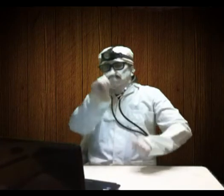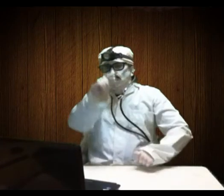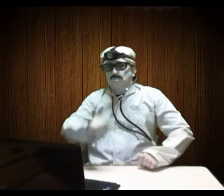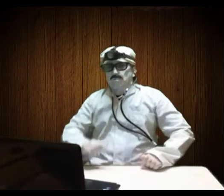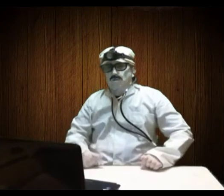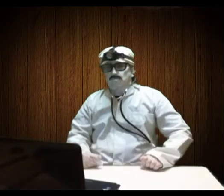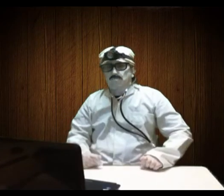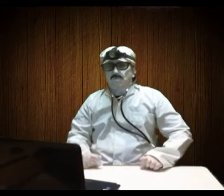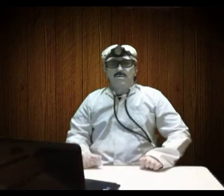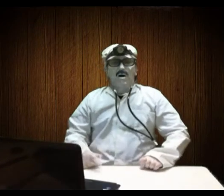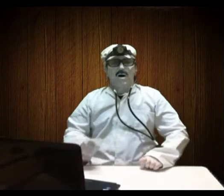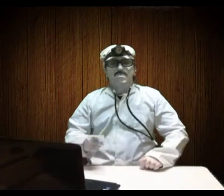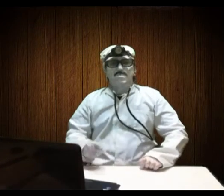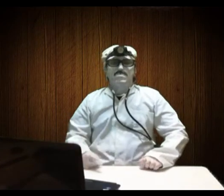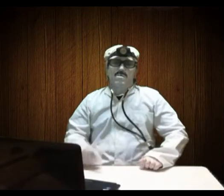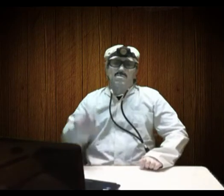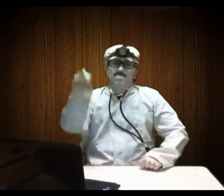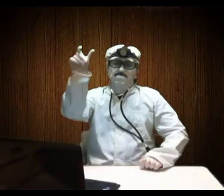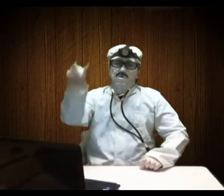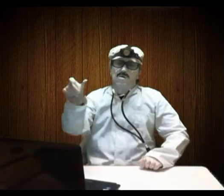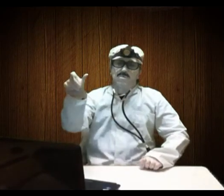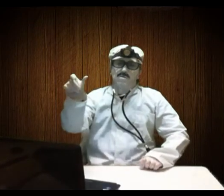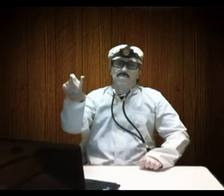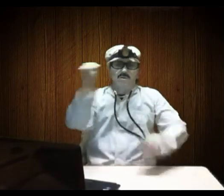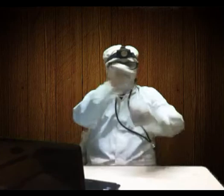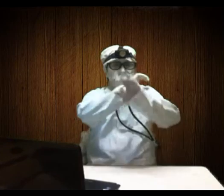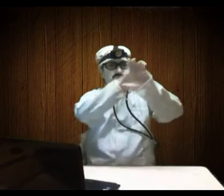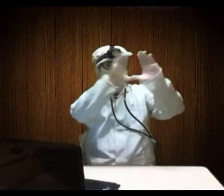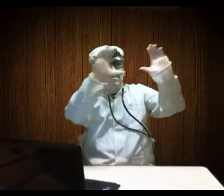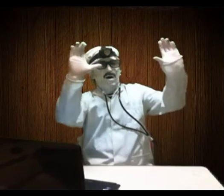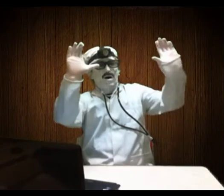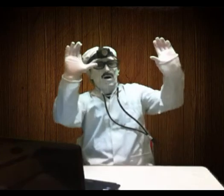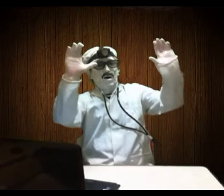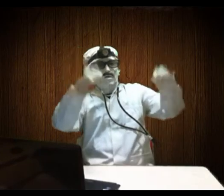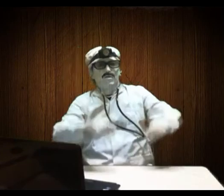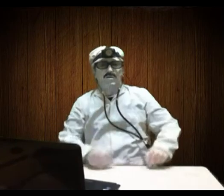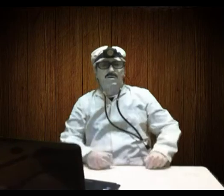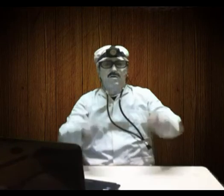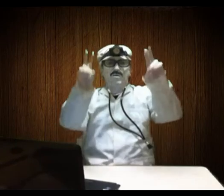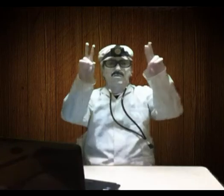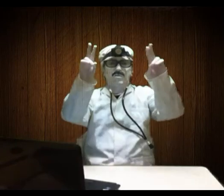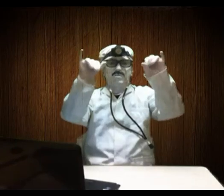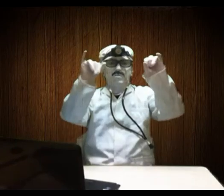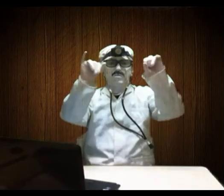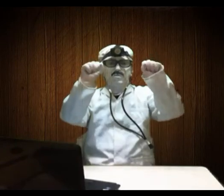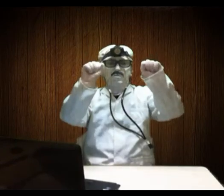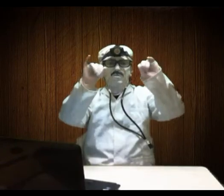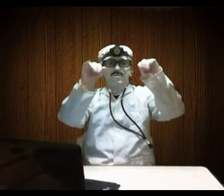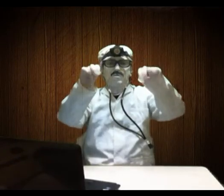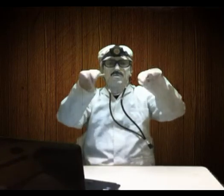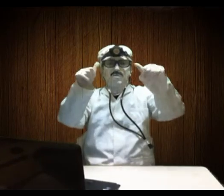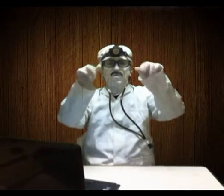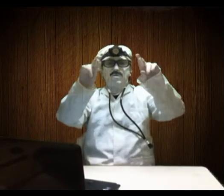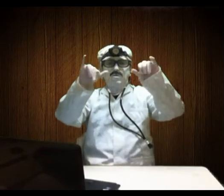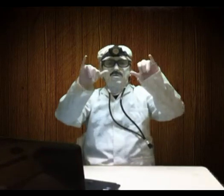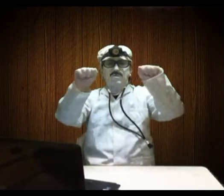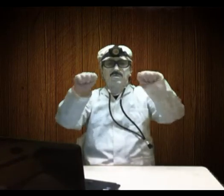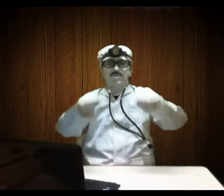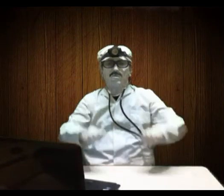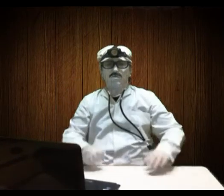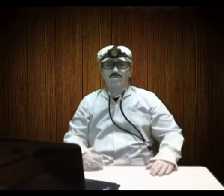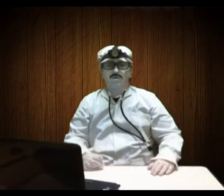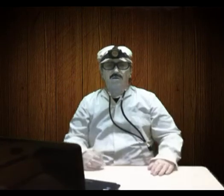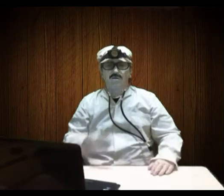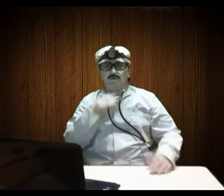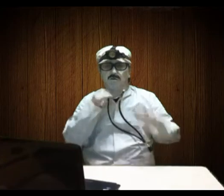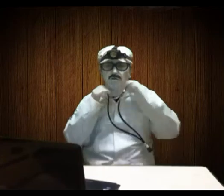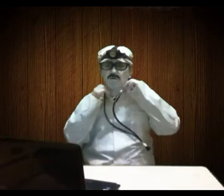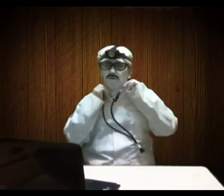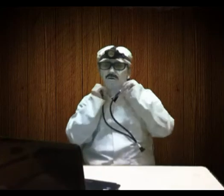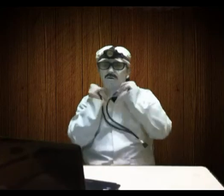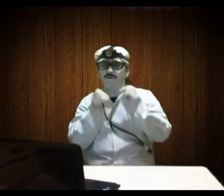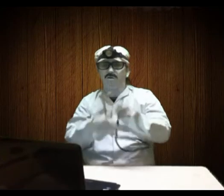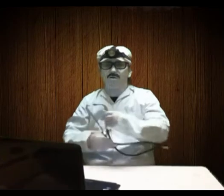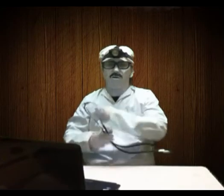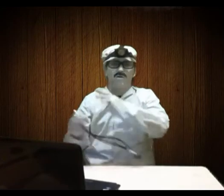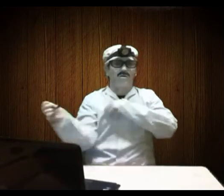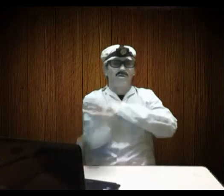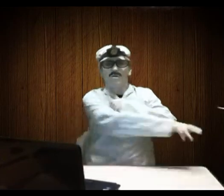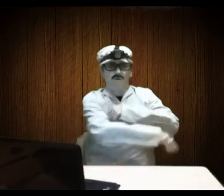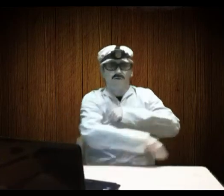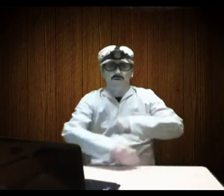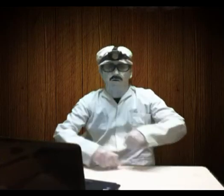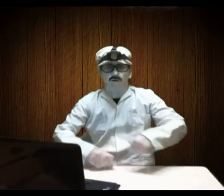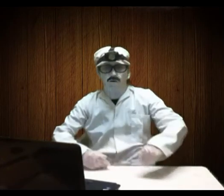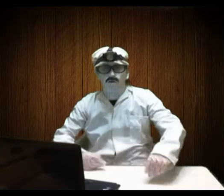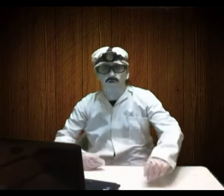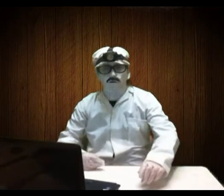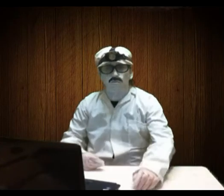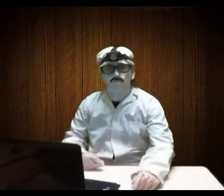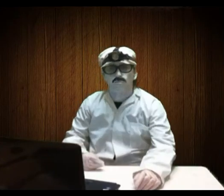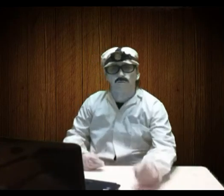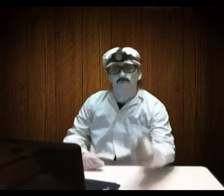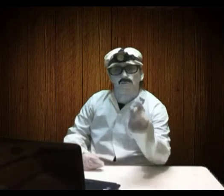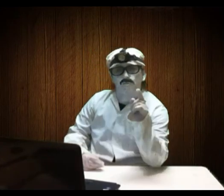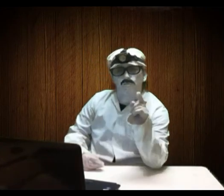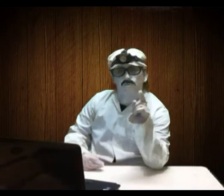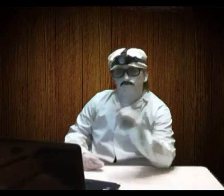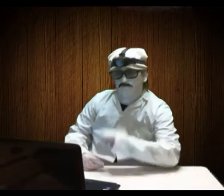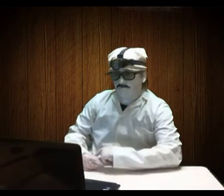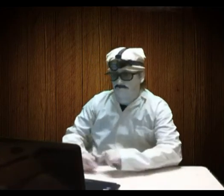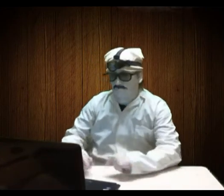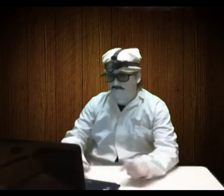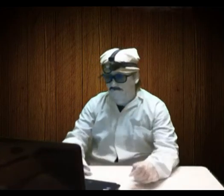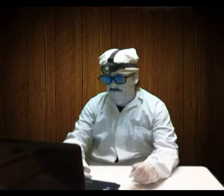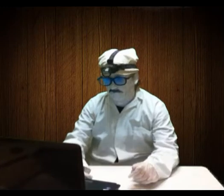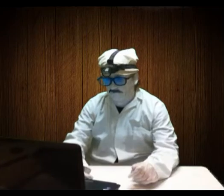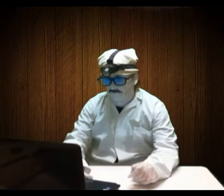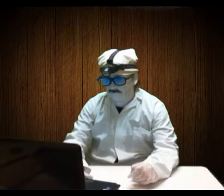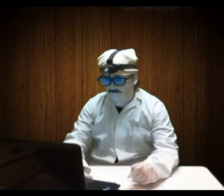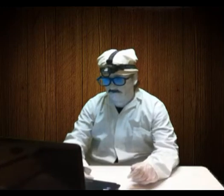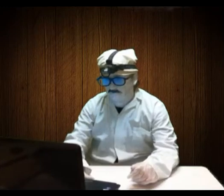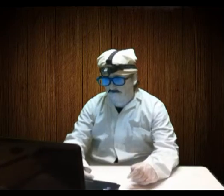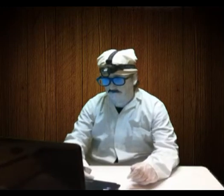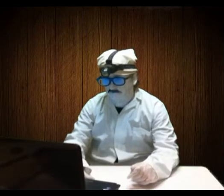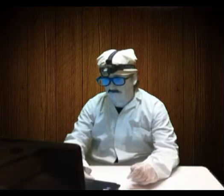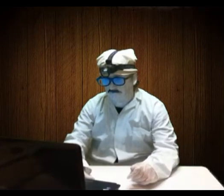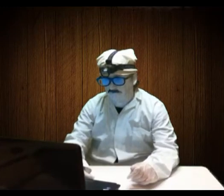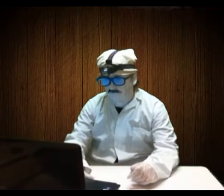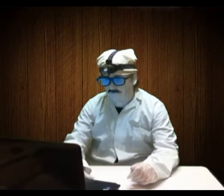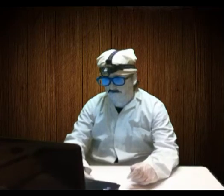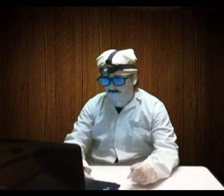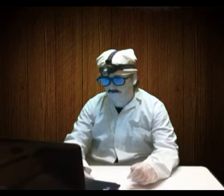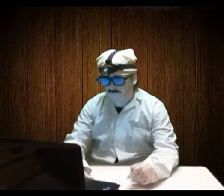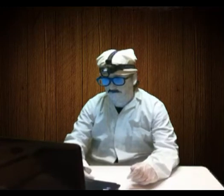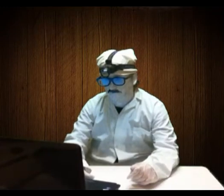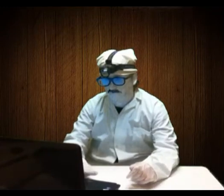Now I will talk about visionaries who experience the spiritual world. Right enough of that. You get the point though. Now down to serious stuff.